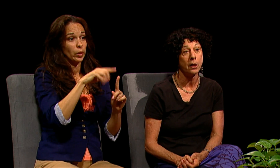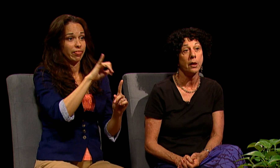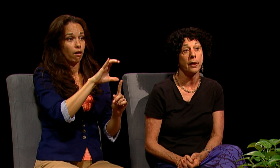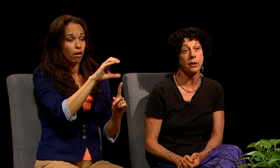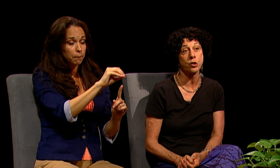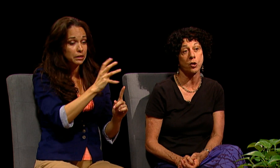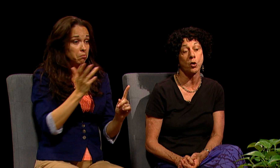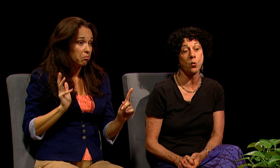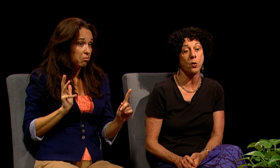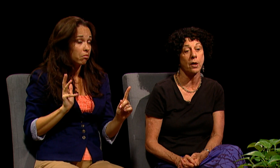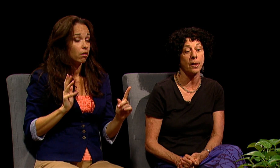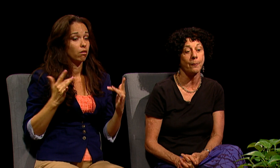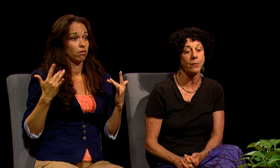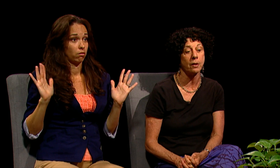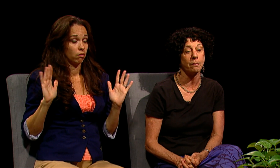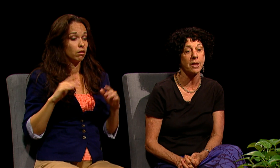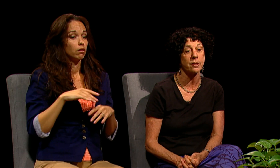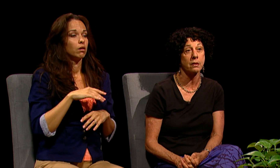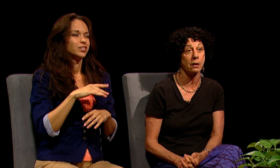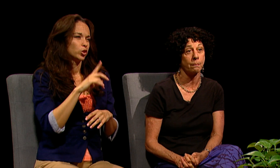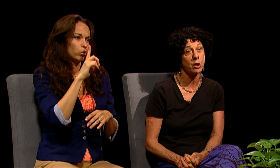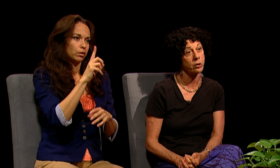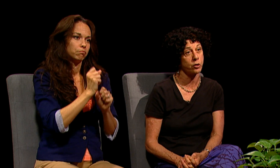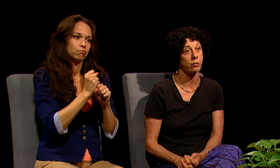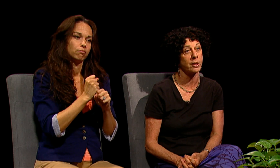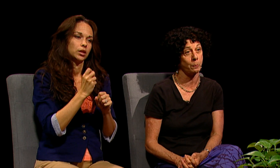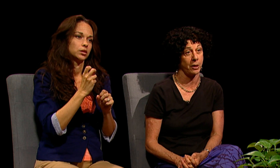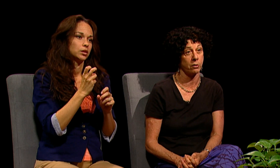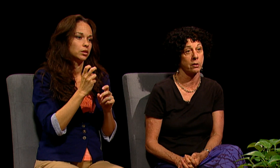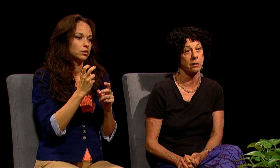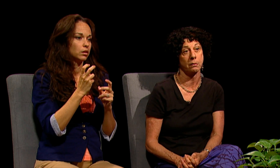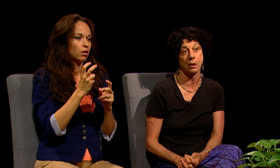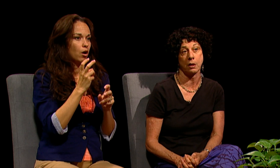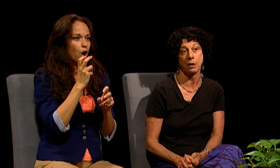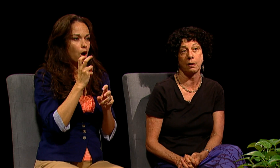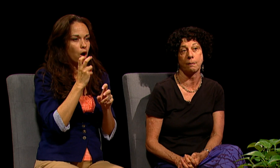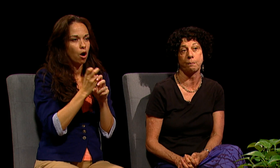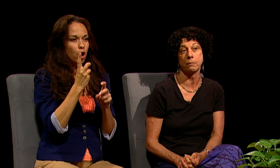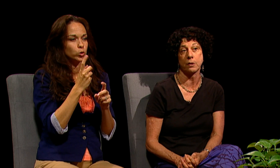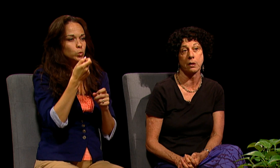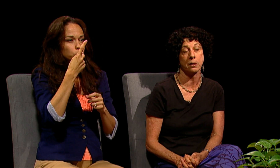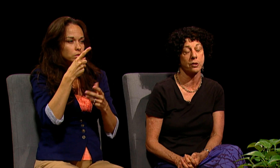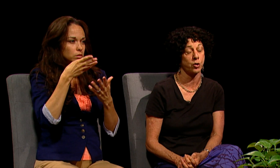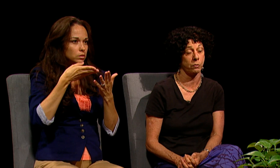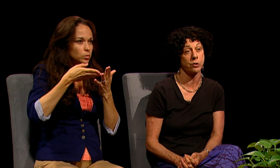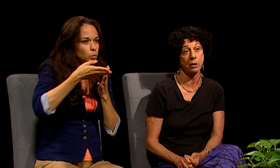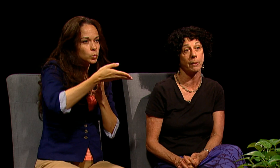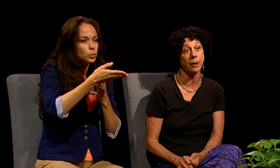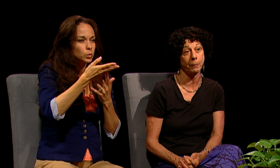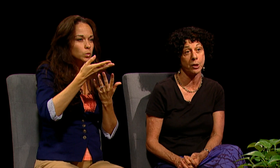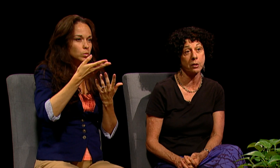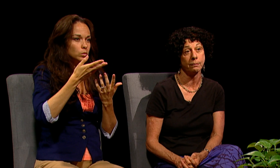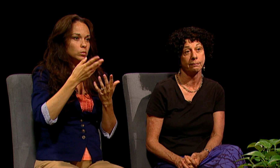AND SO, IT MAKES IT A MUCH LESS TRANSPARENT SITUATION IN MY OPINION.